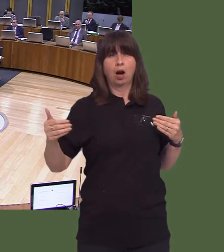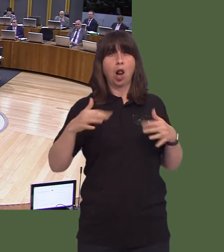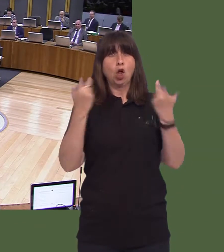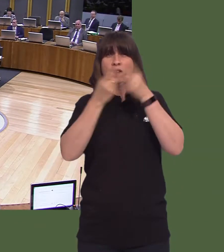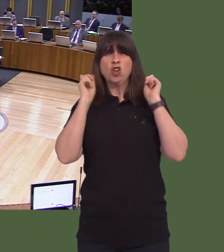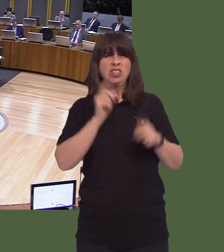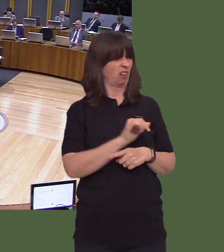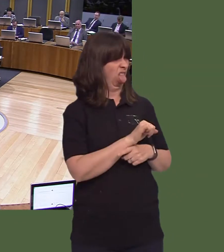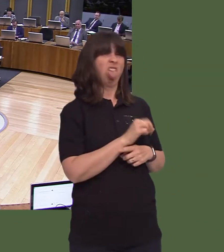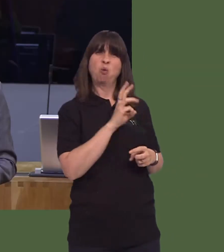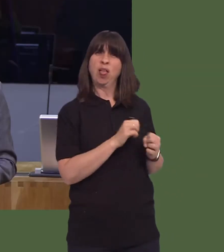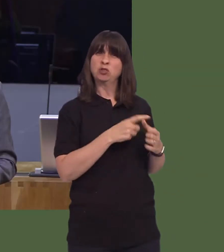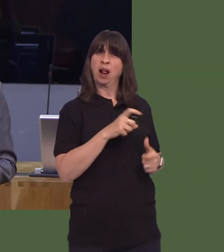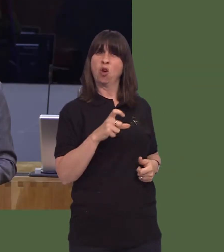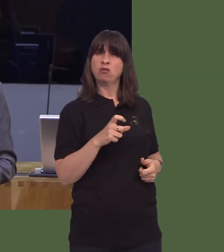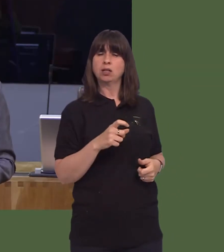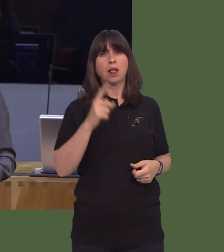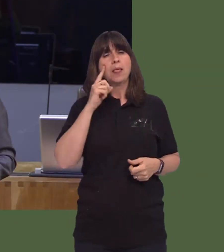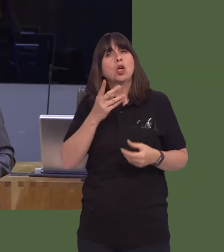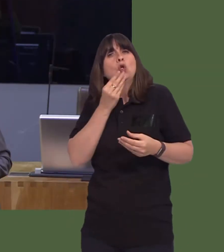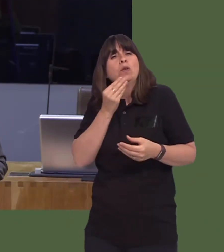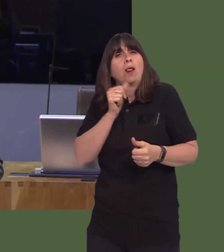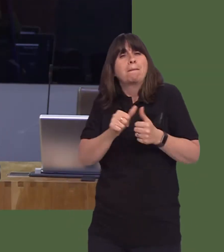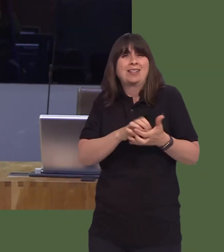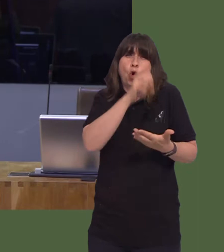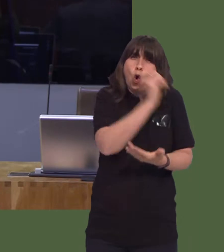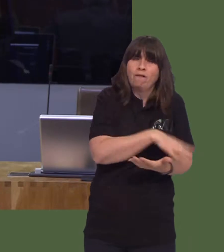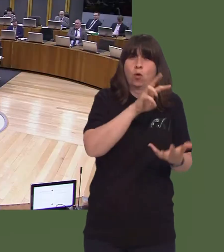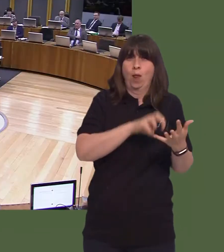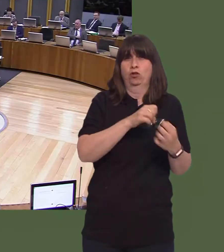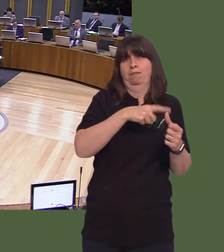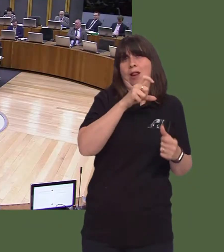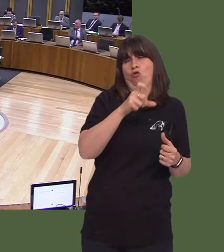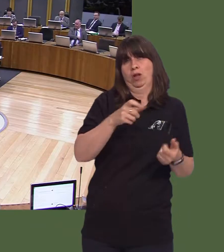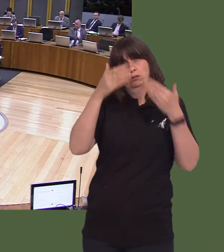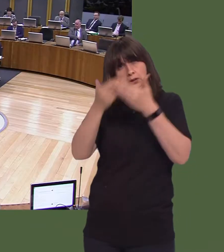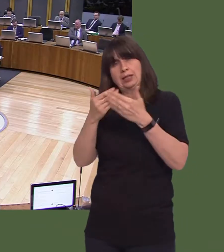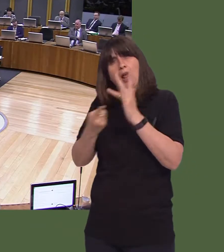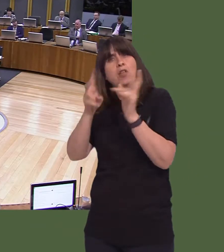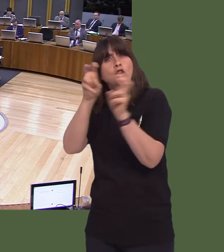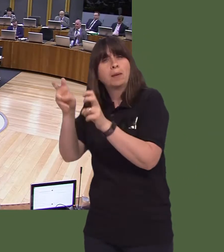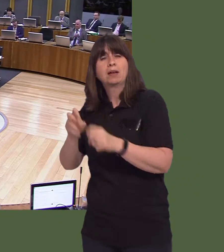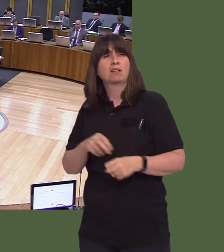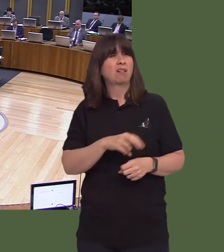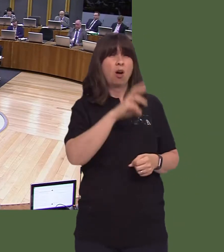from more useful use of time in schools? Carwyn Jones AM: Well, it's not correct to say that the Welsh bac is not recognised by